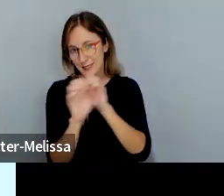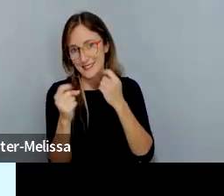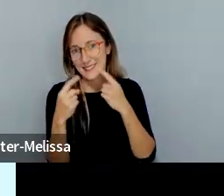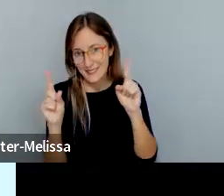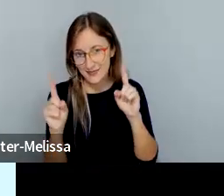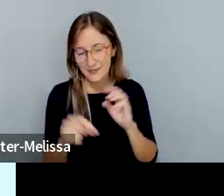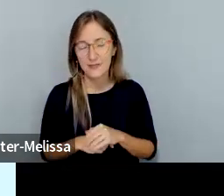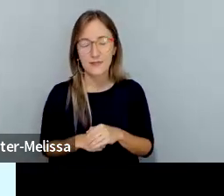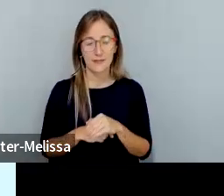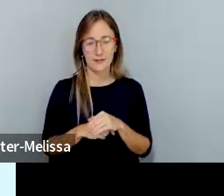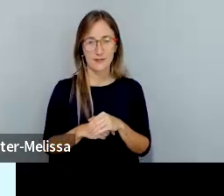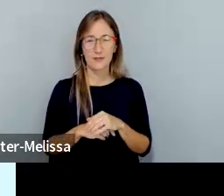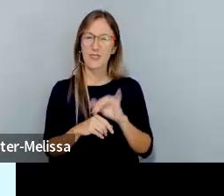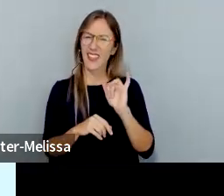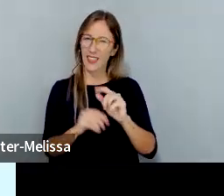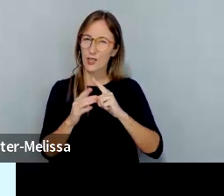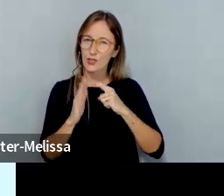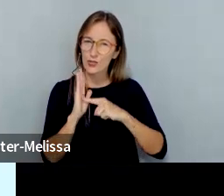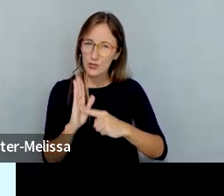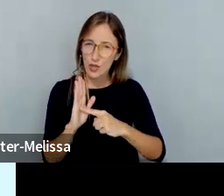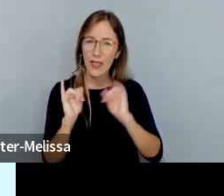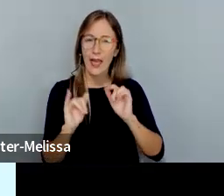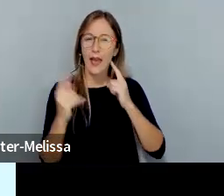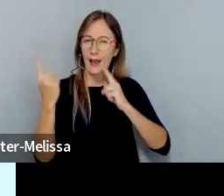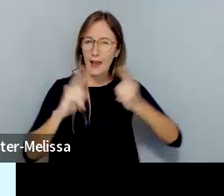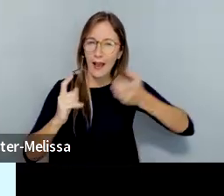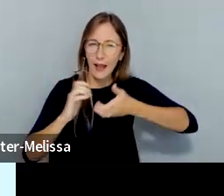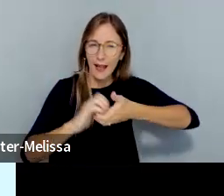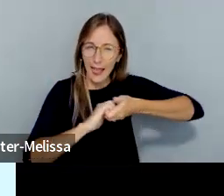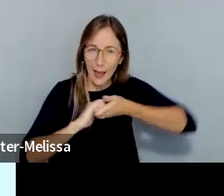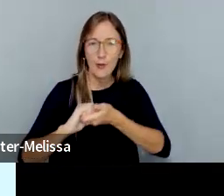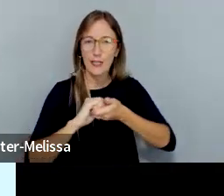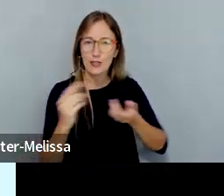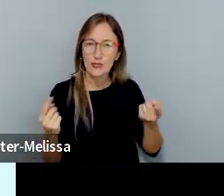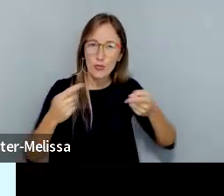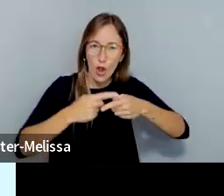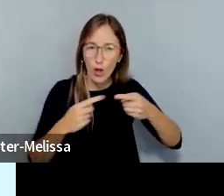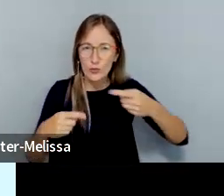Ultimately, they did end up hiring and they fired the first person they